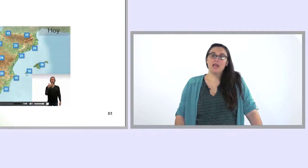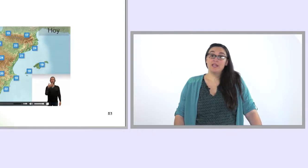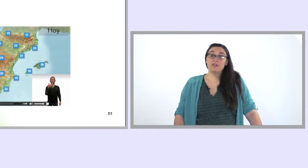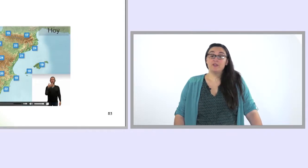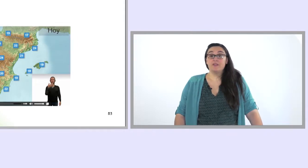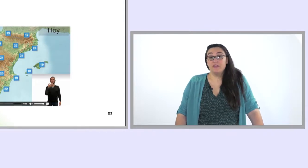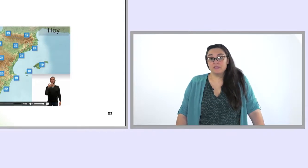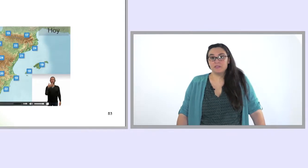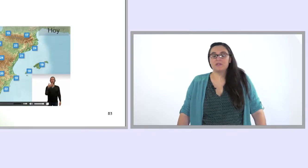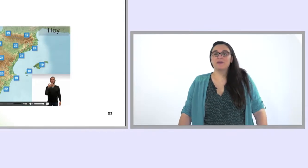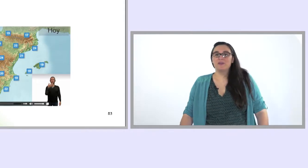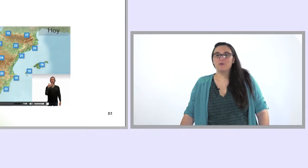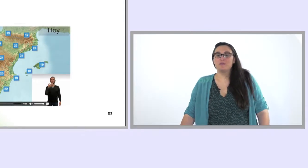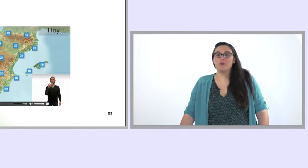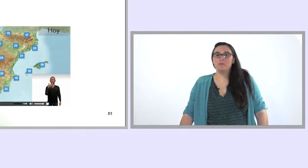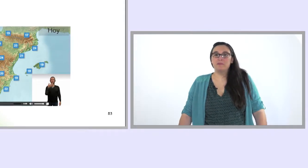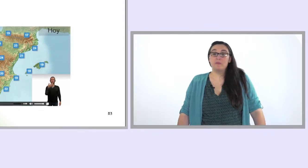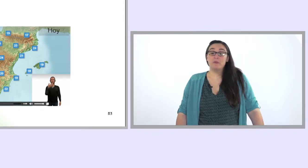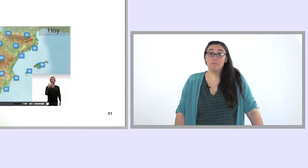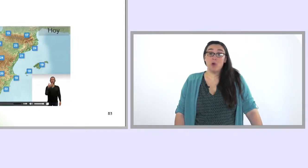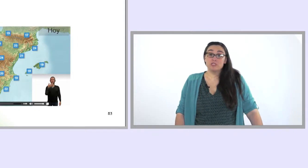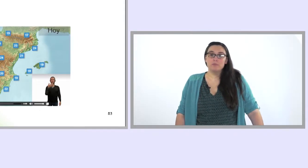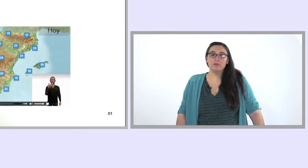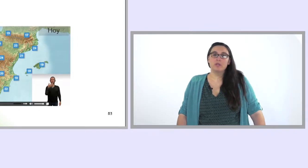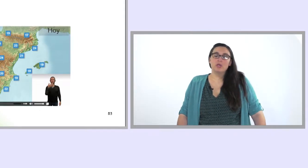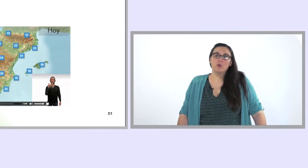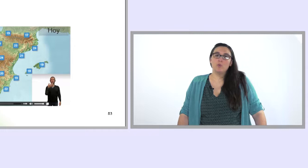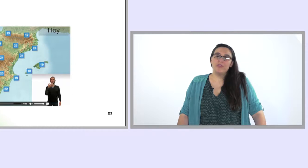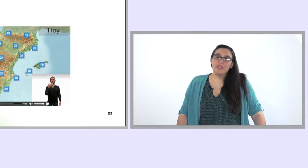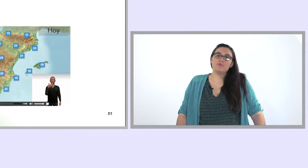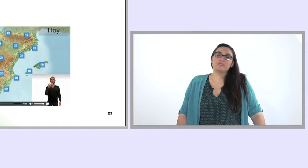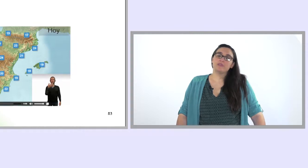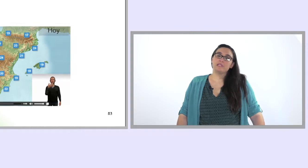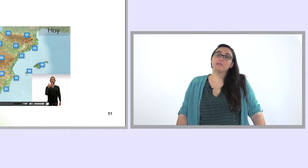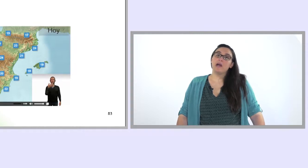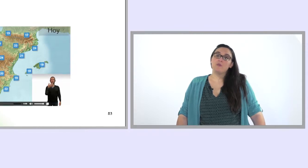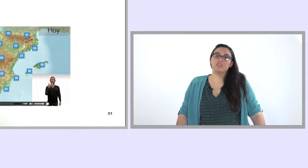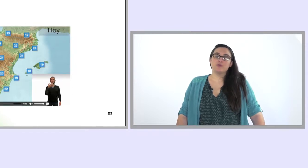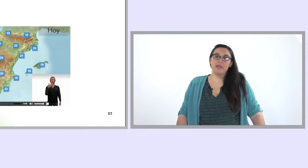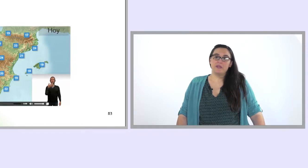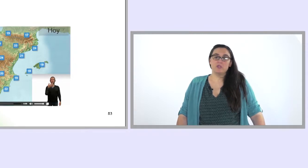This would probably be possible within restricted language domains